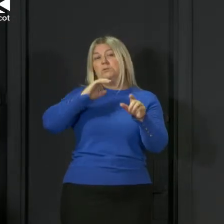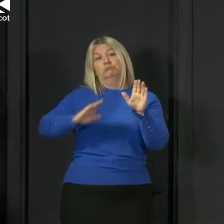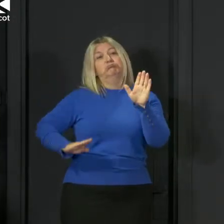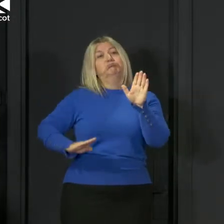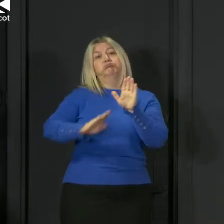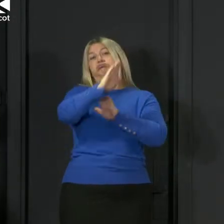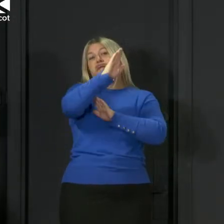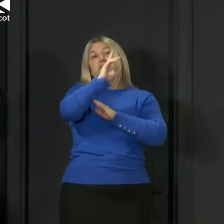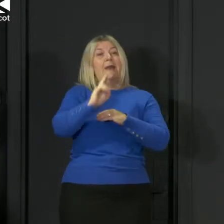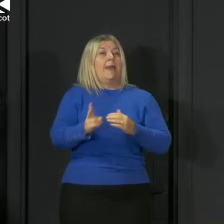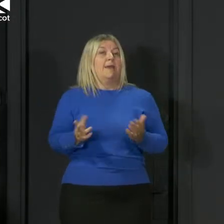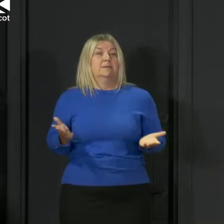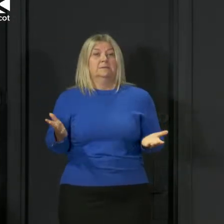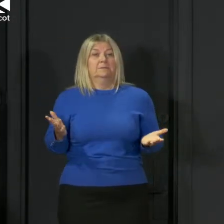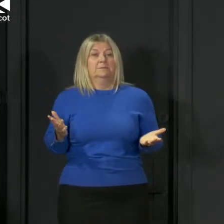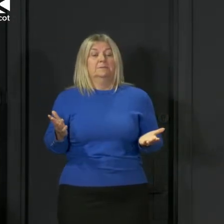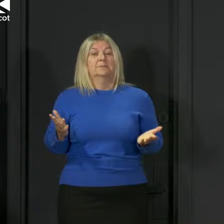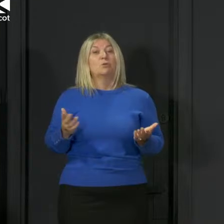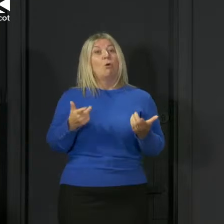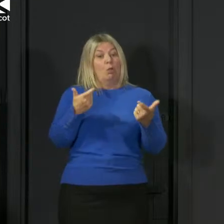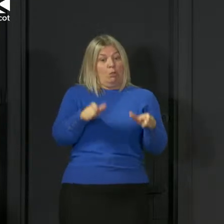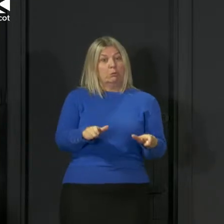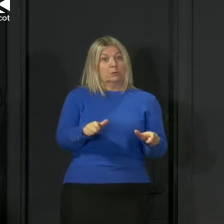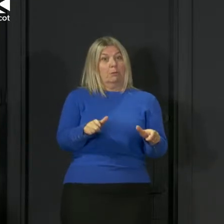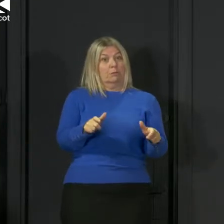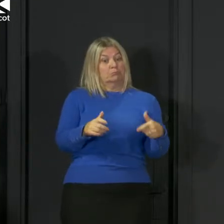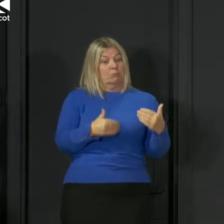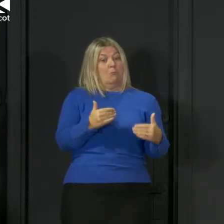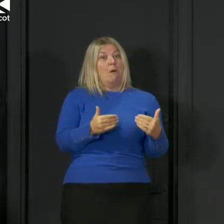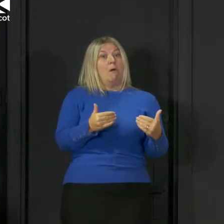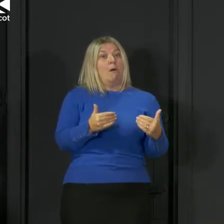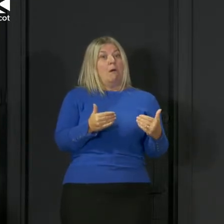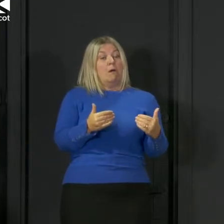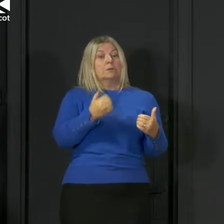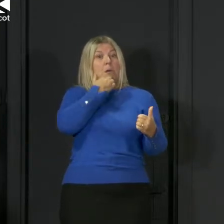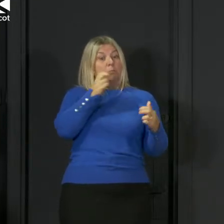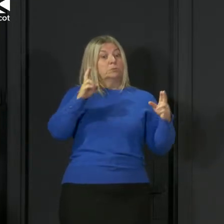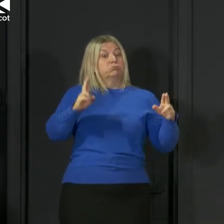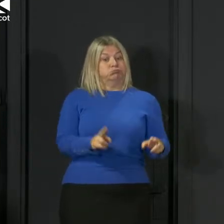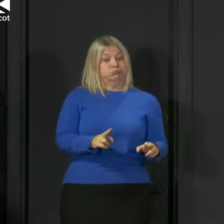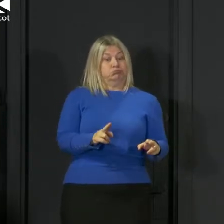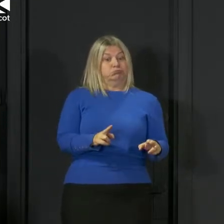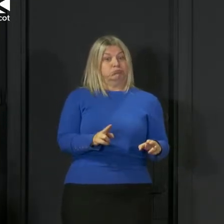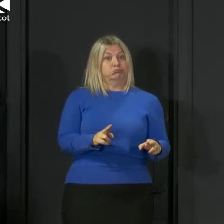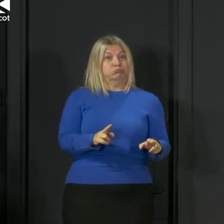As countries have come out of lockdown, and importantly as we enter the winter period.